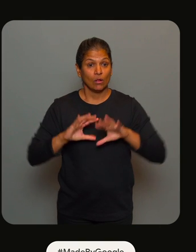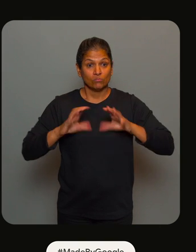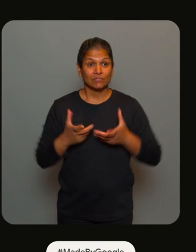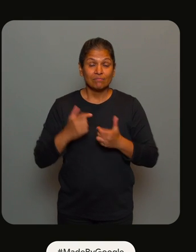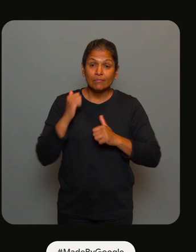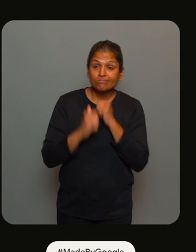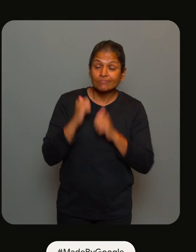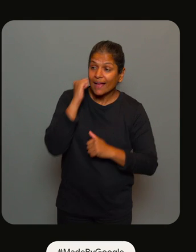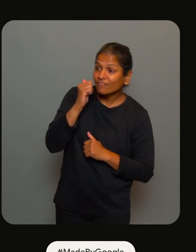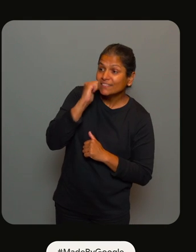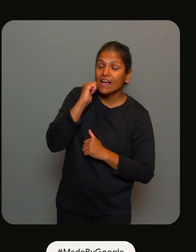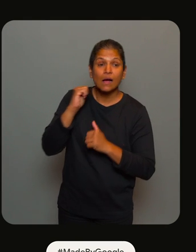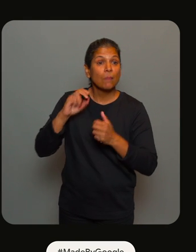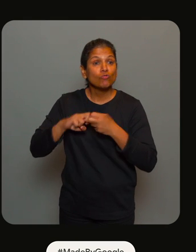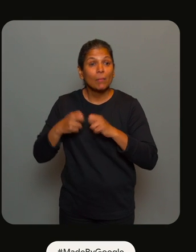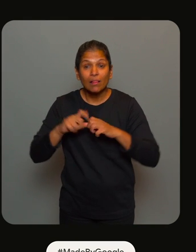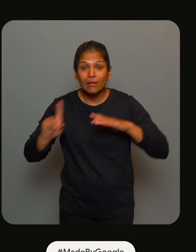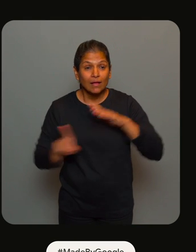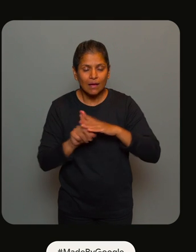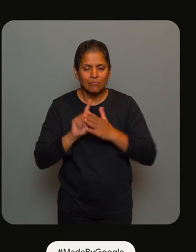experiences.